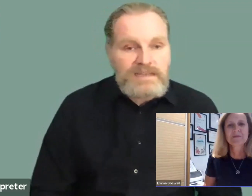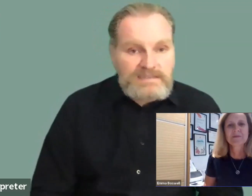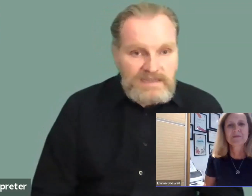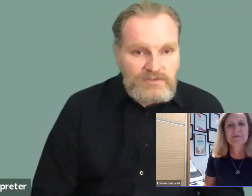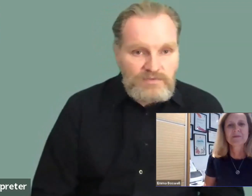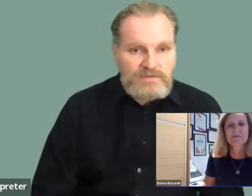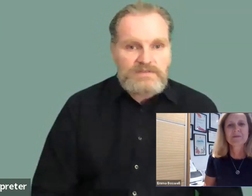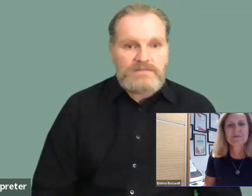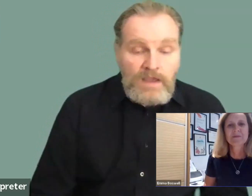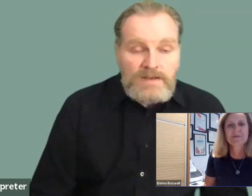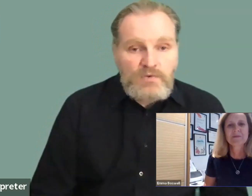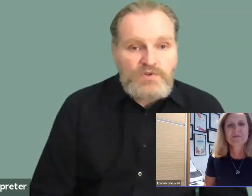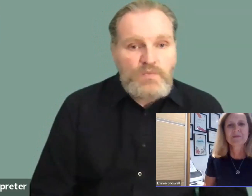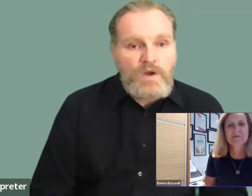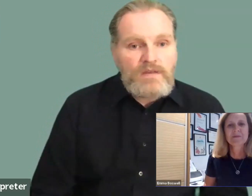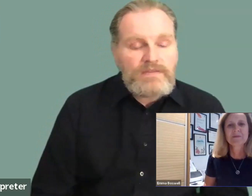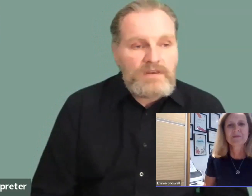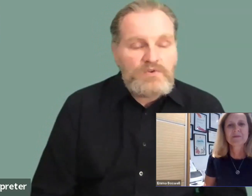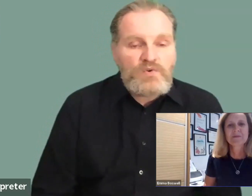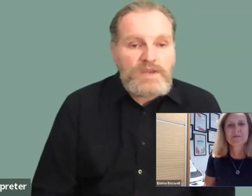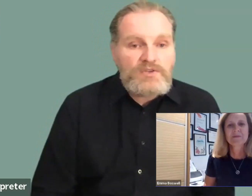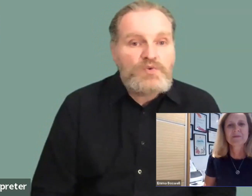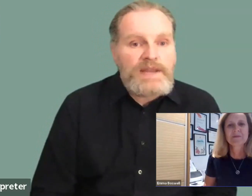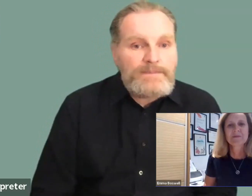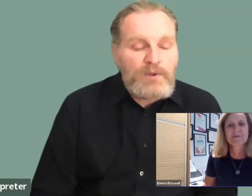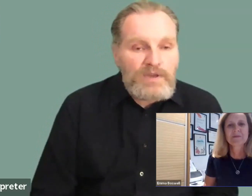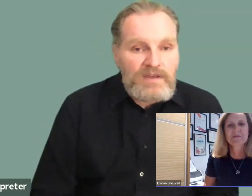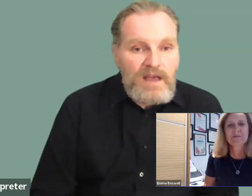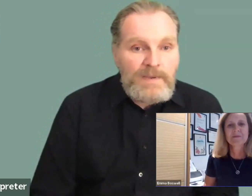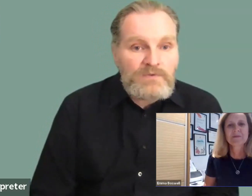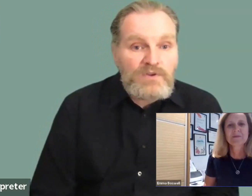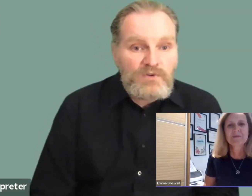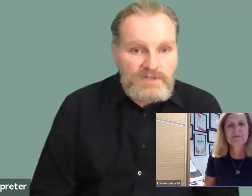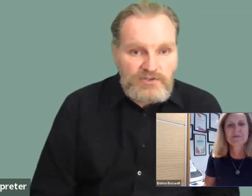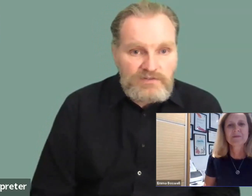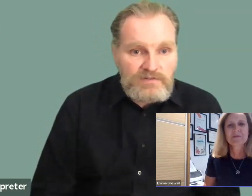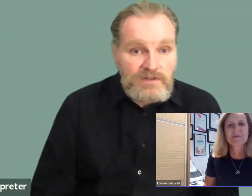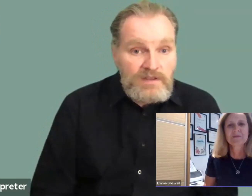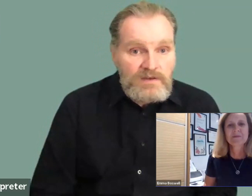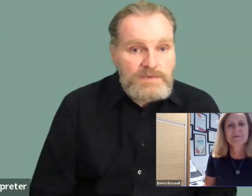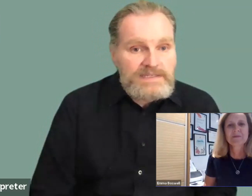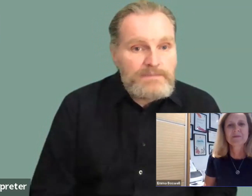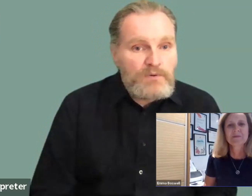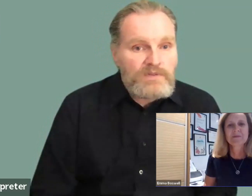less dangerous. And it's also worth talking to an employer about the condition; it's important